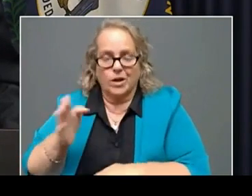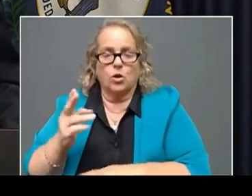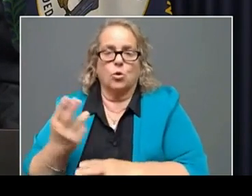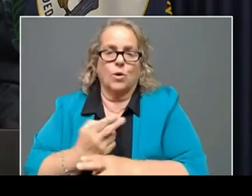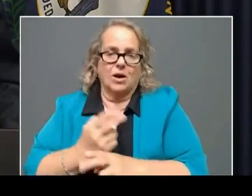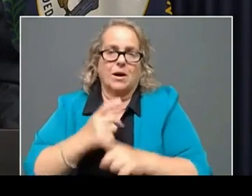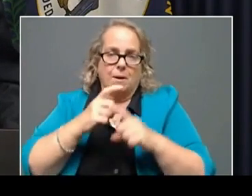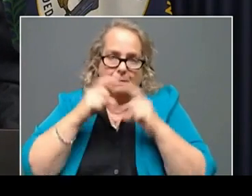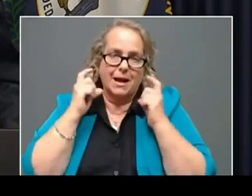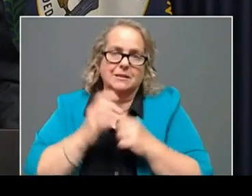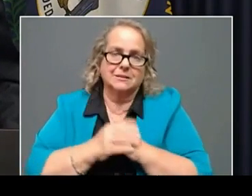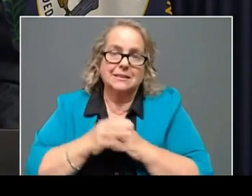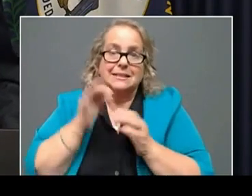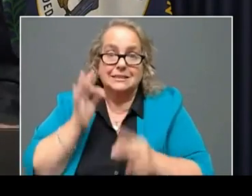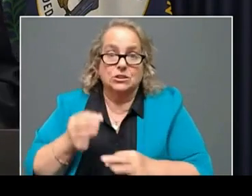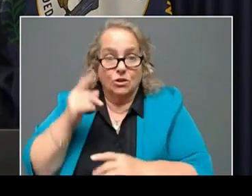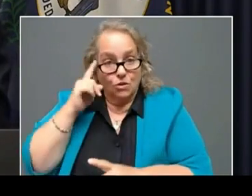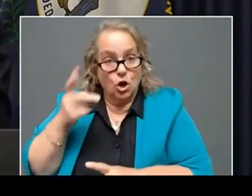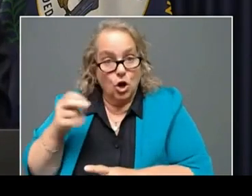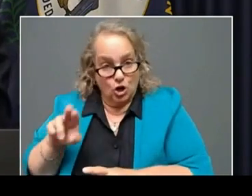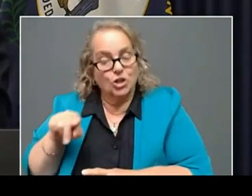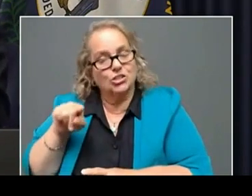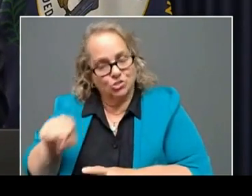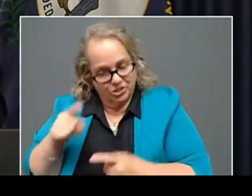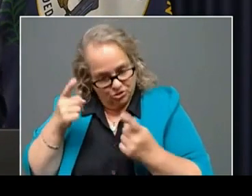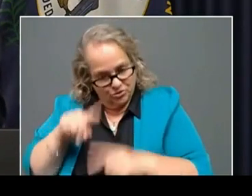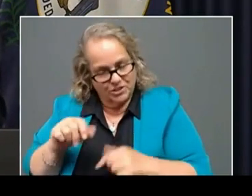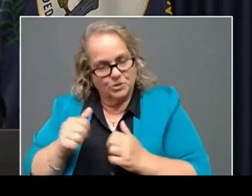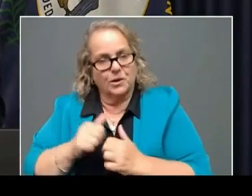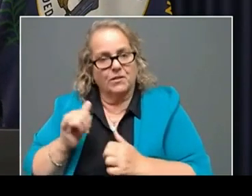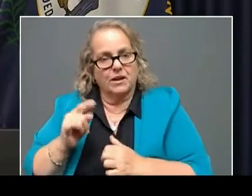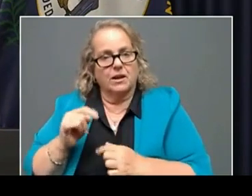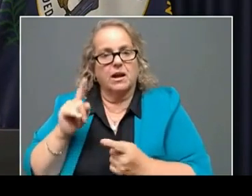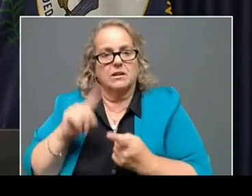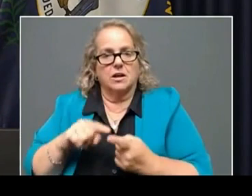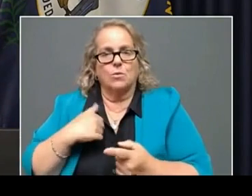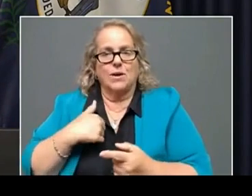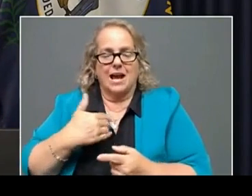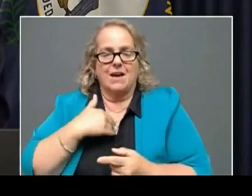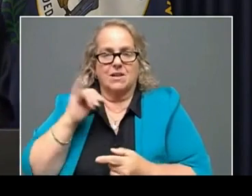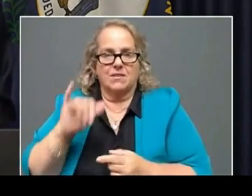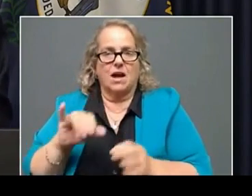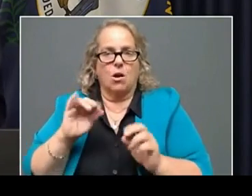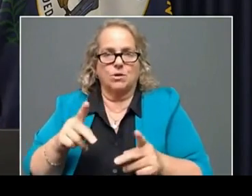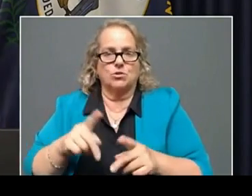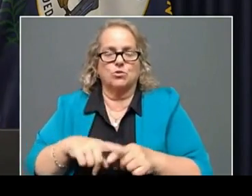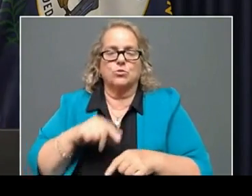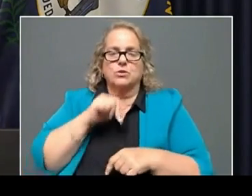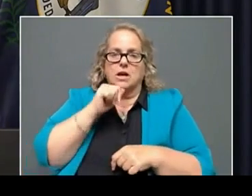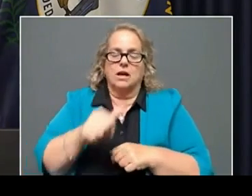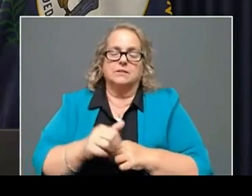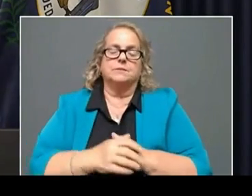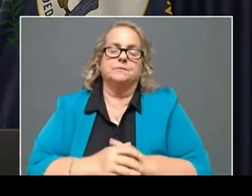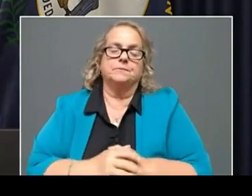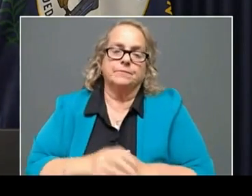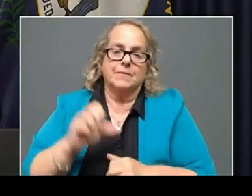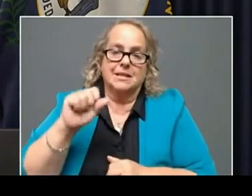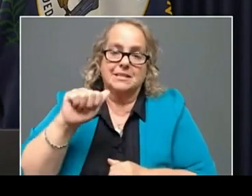her that she agrees with um until we have that chance. Sarah lad. Yeah. What about the clusters and then perry